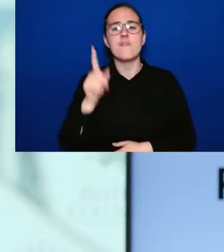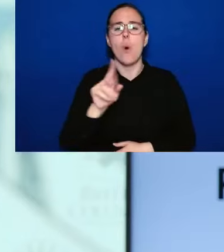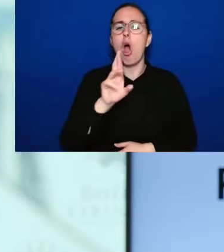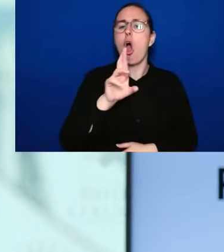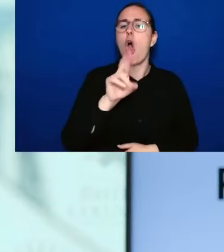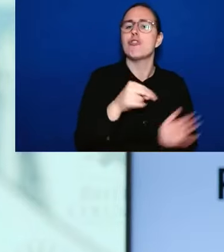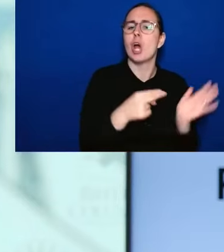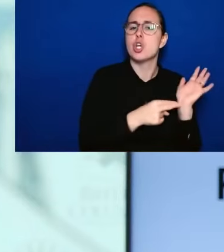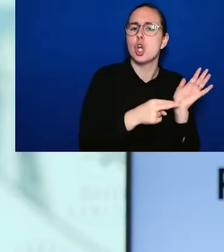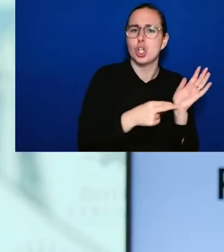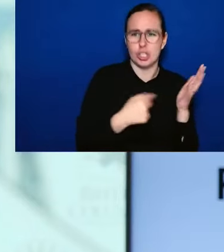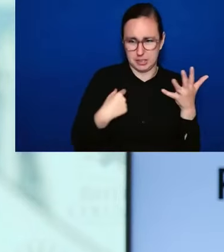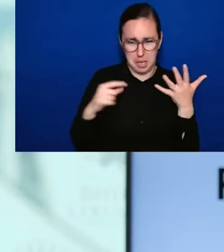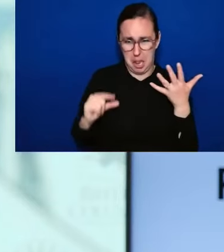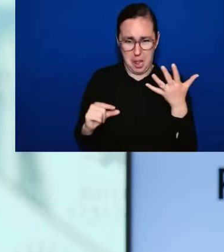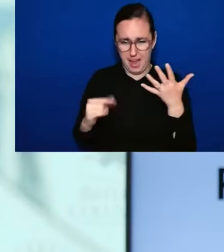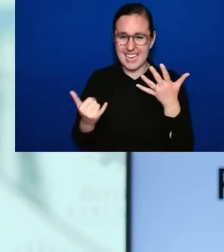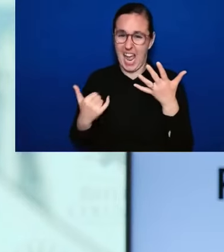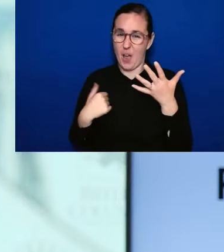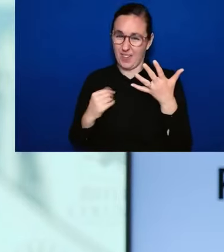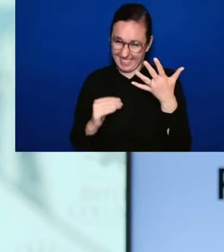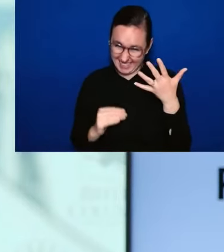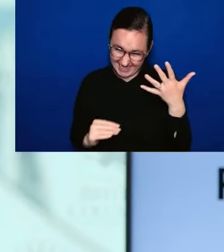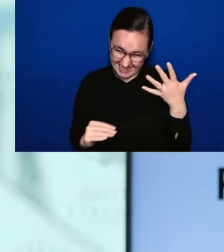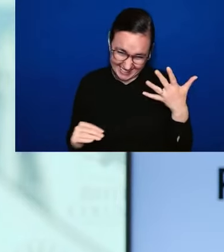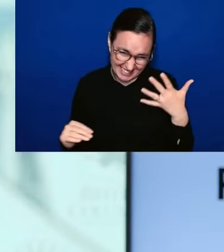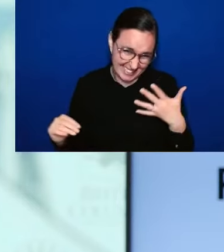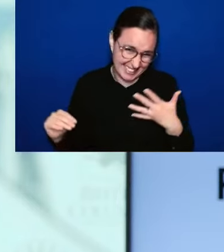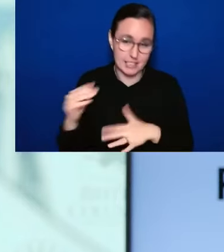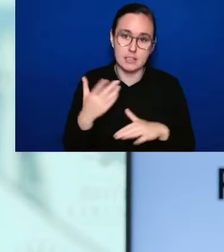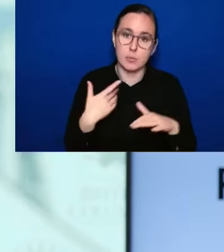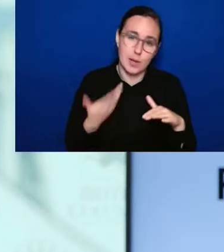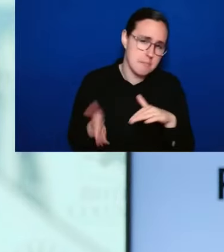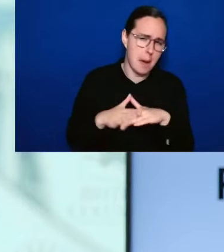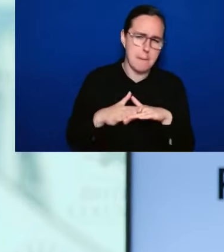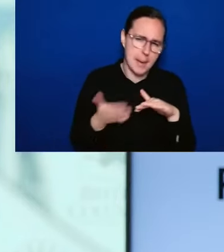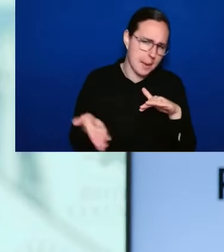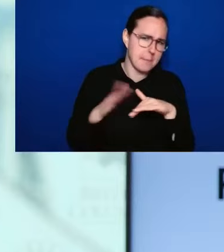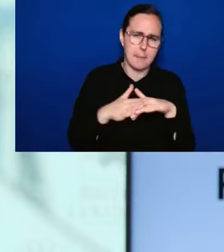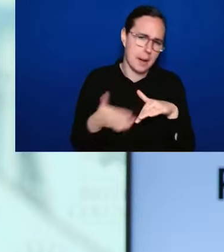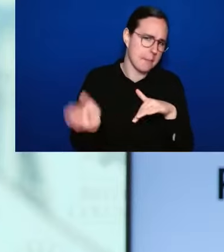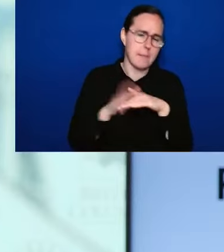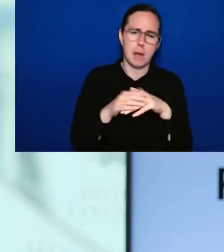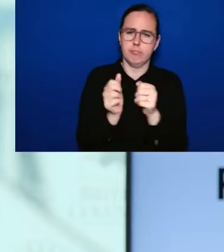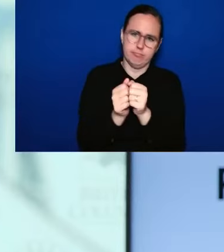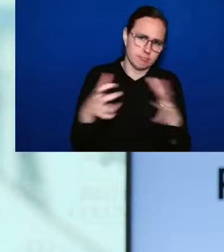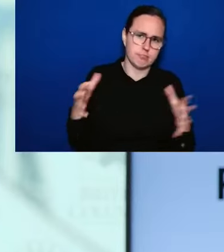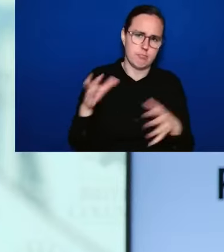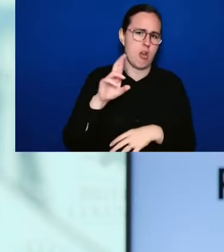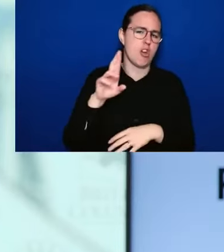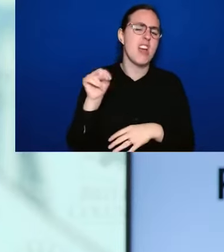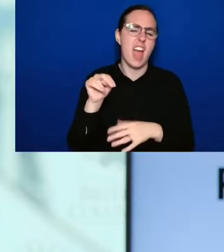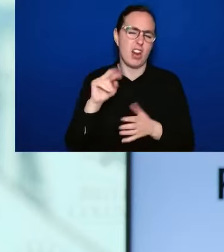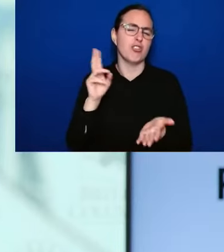country in- increase in registered nurses since that time but- we were starting from